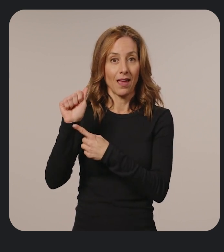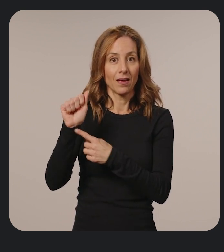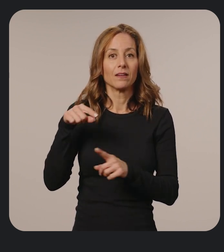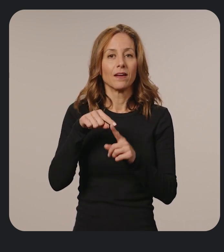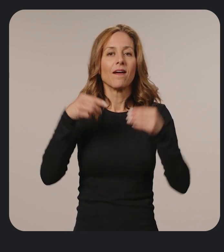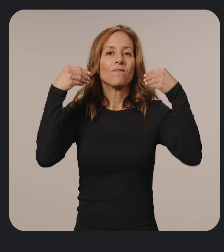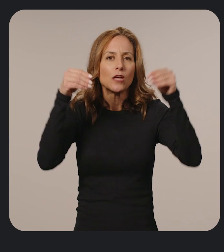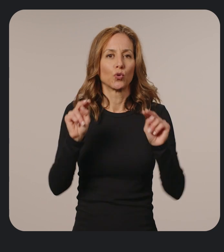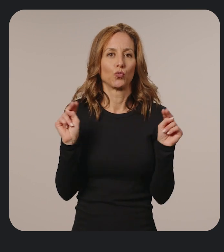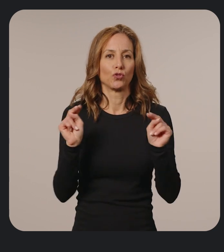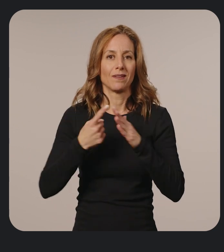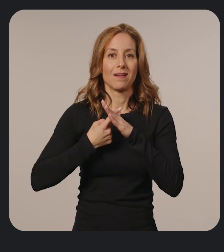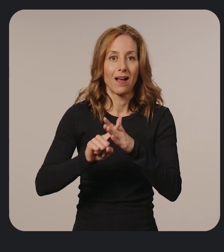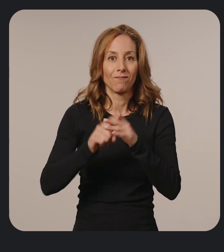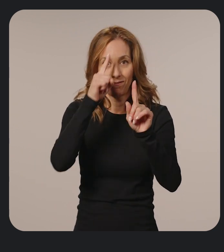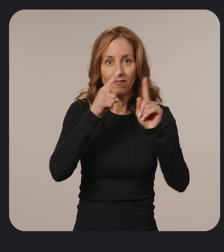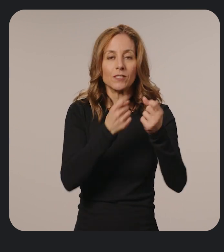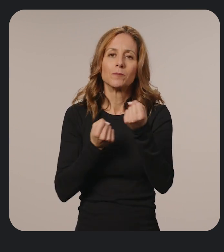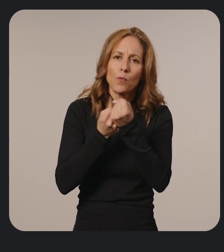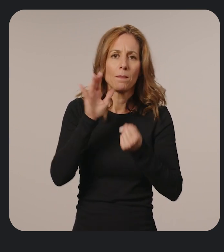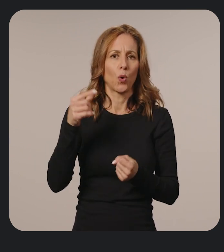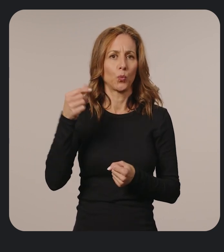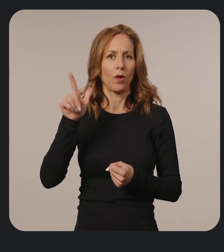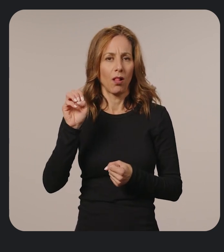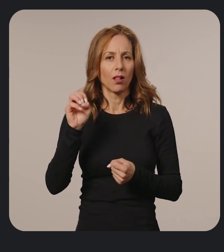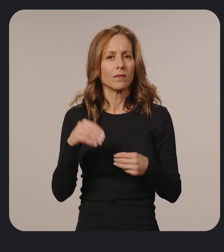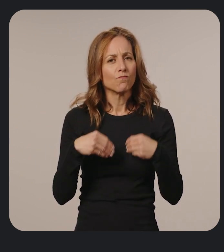SLSA is a vendor-neutral initiative supported by Google